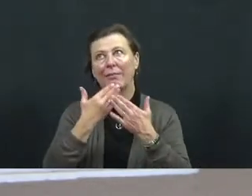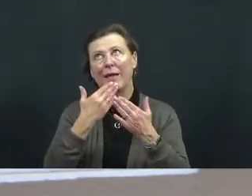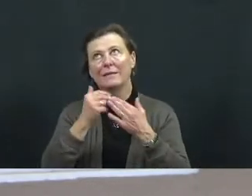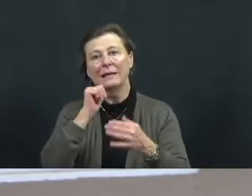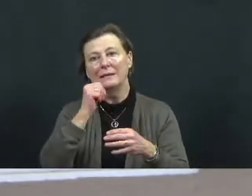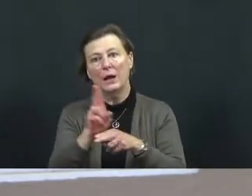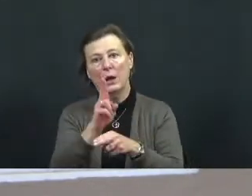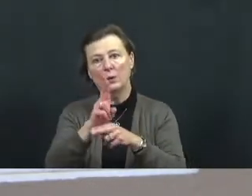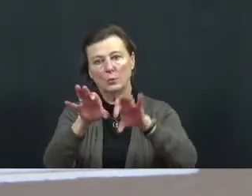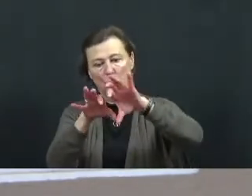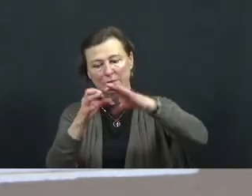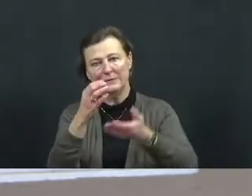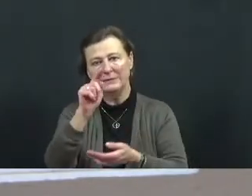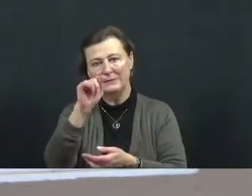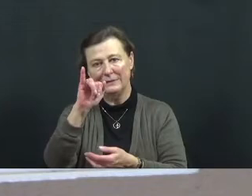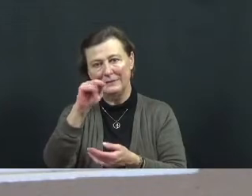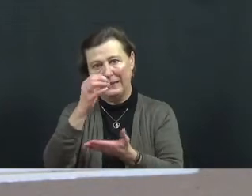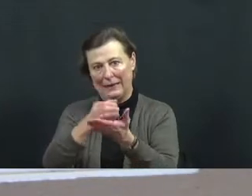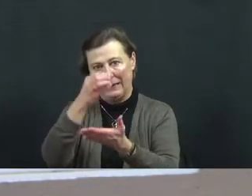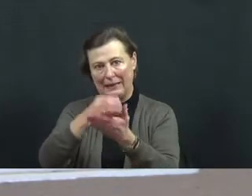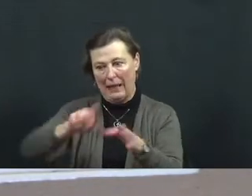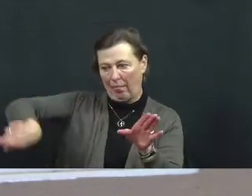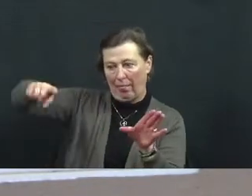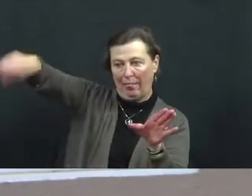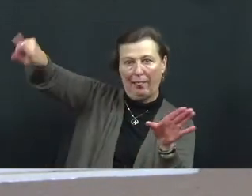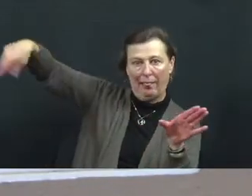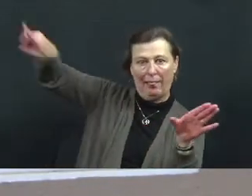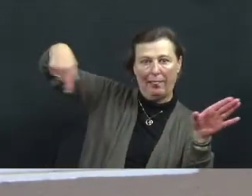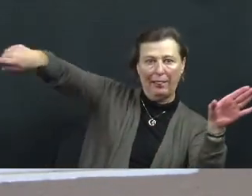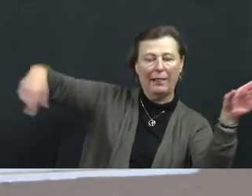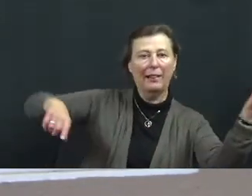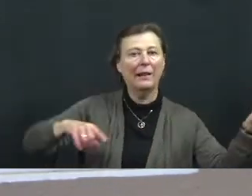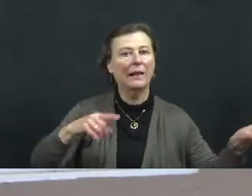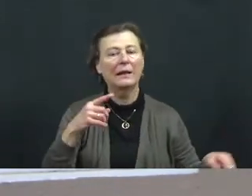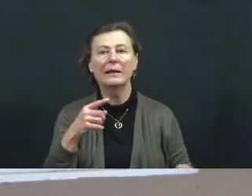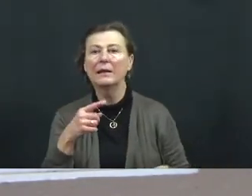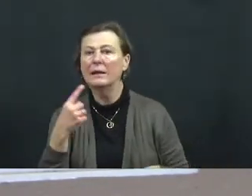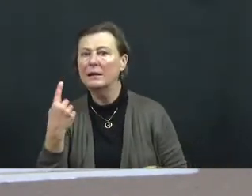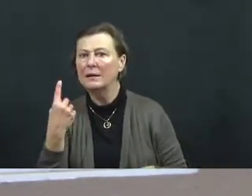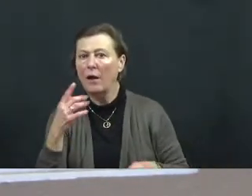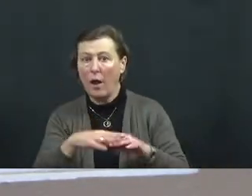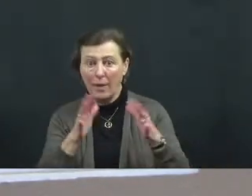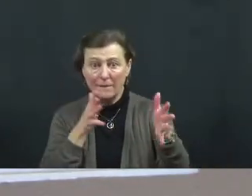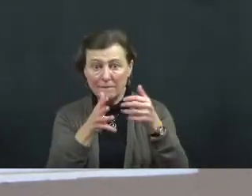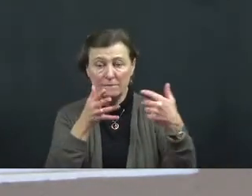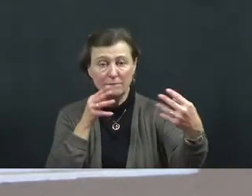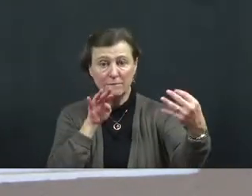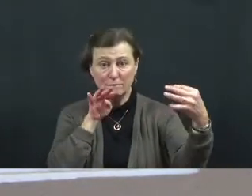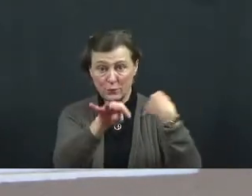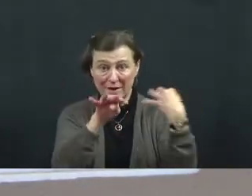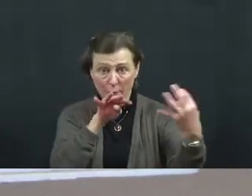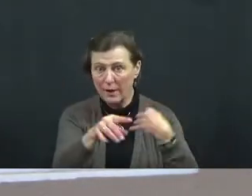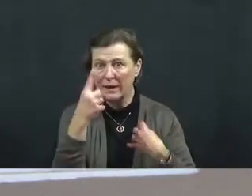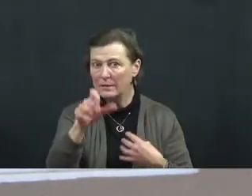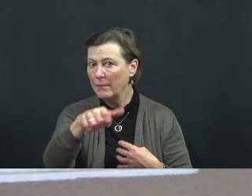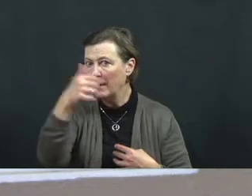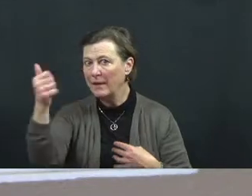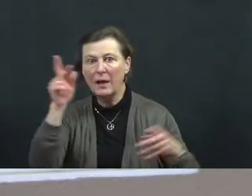But, when we got out into the freeway, the LA freeway, something else completely unexpected happened. People were honking.